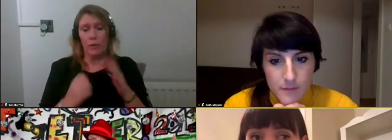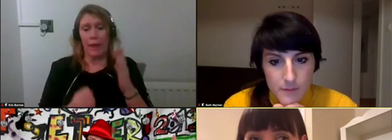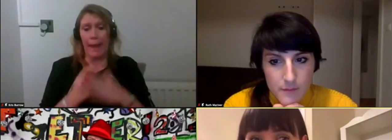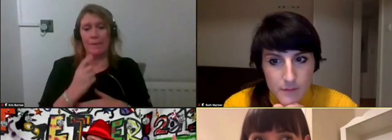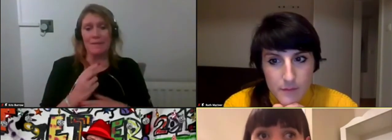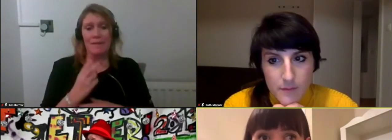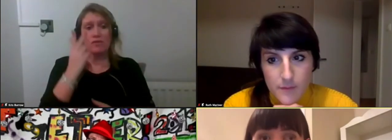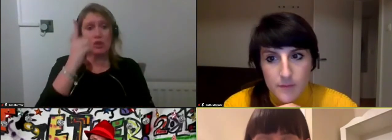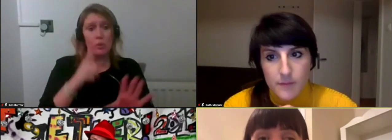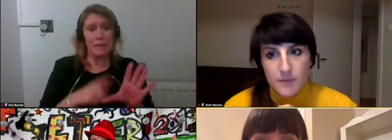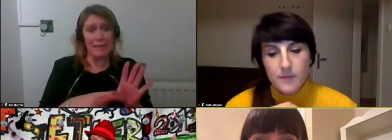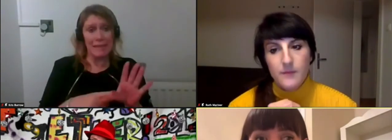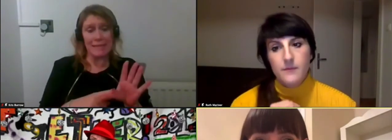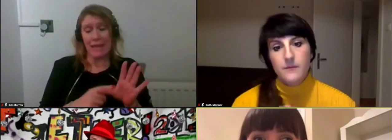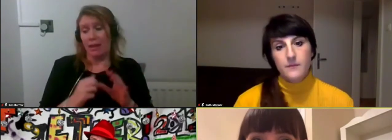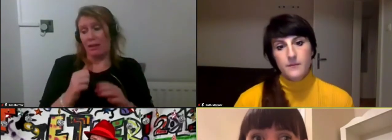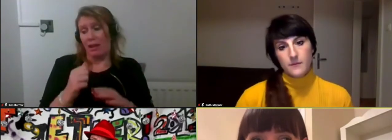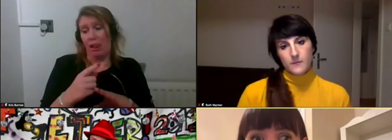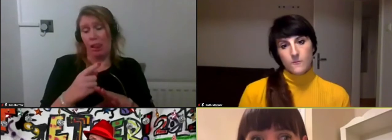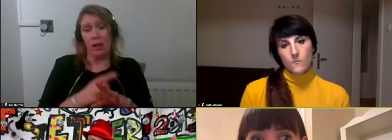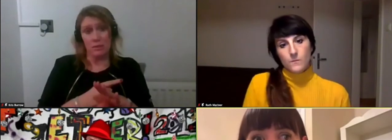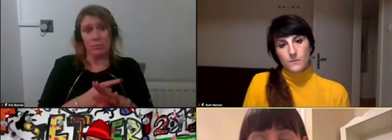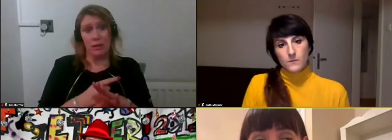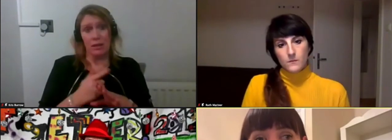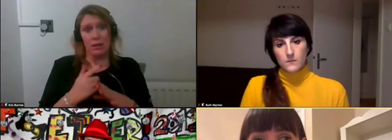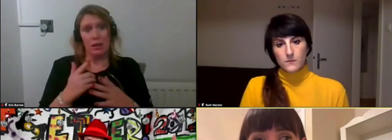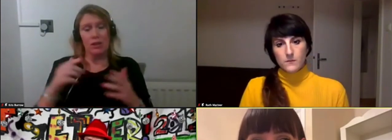ran last week, quite an intense festival